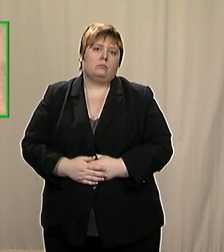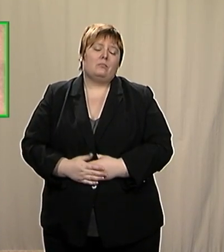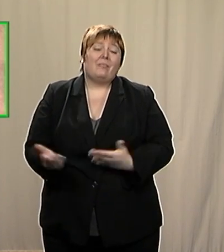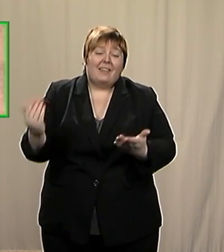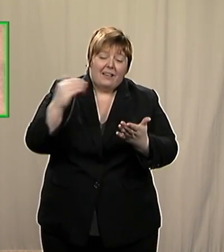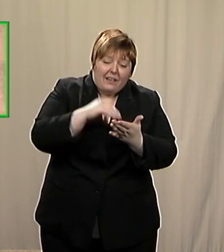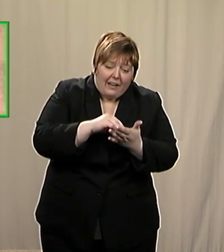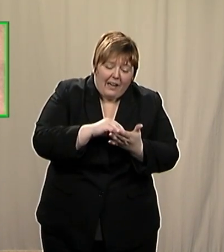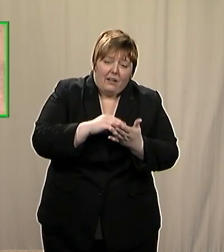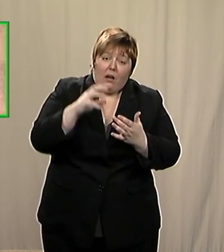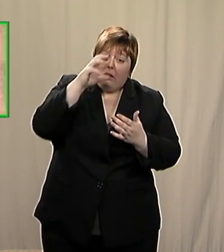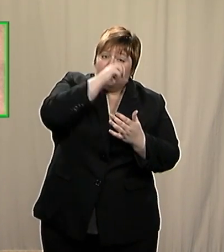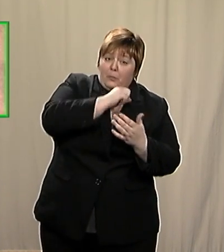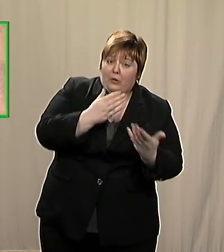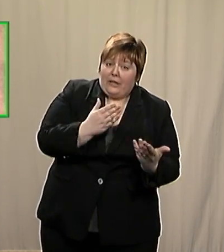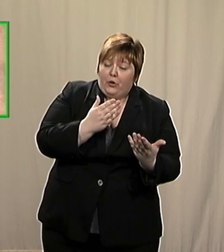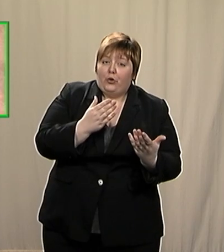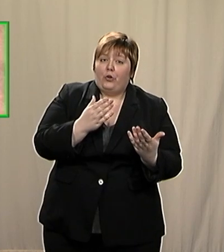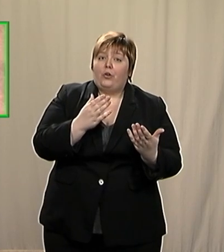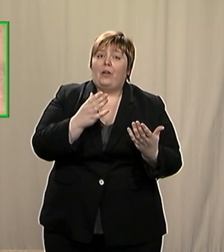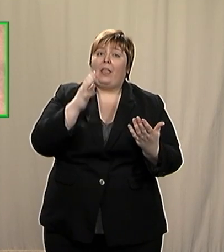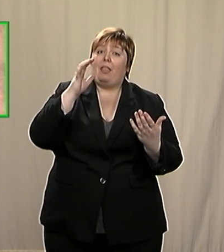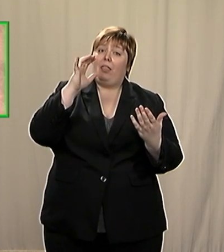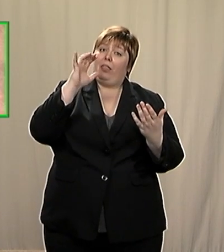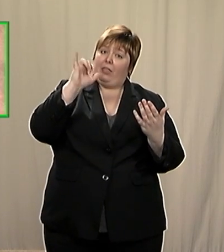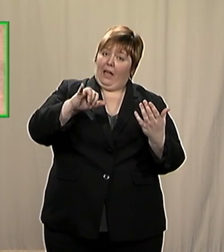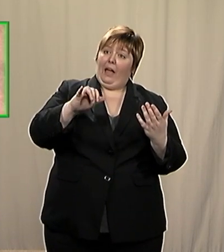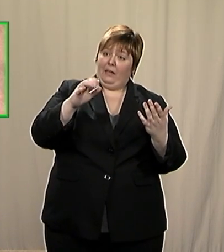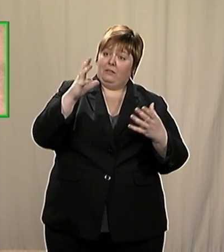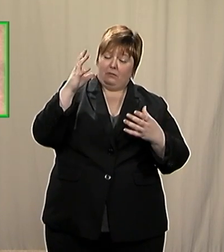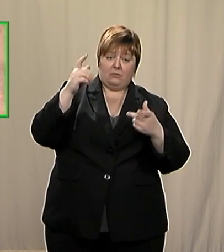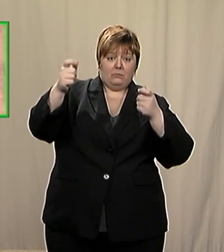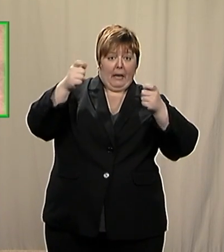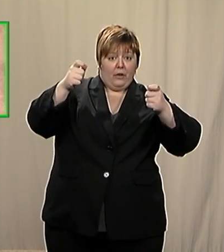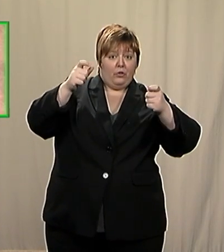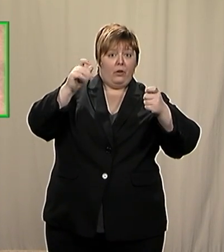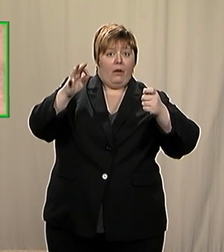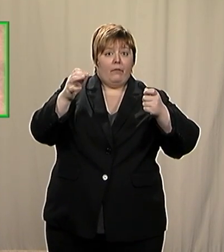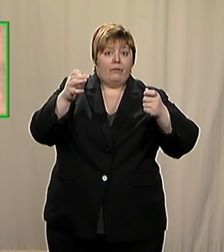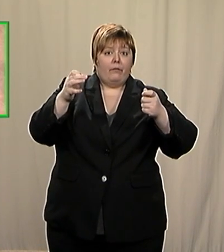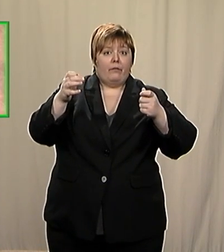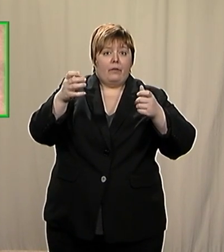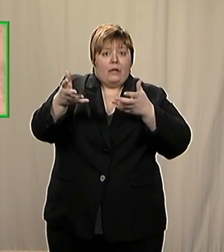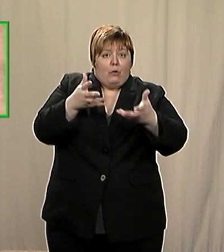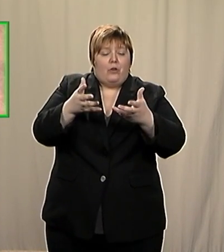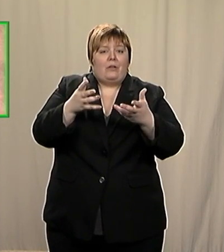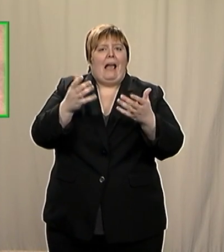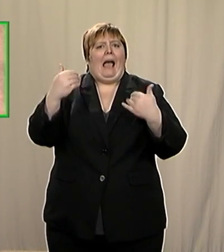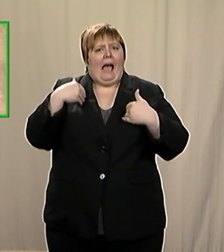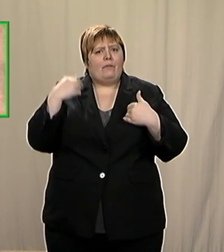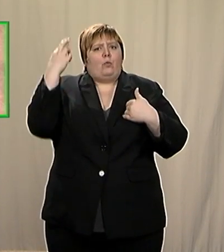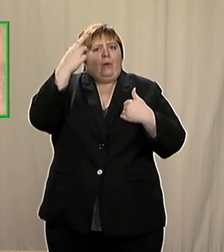Again, the assumption here is this is being done for principled reasons in service to the successful interaction.